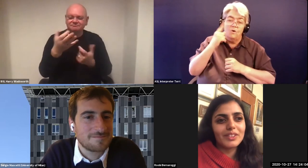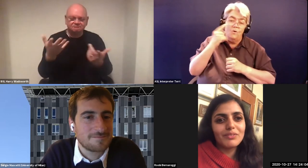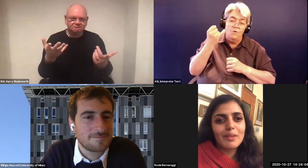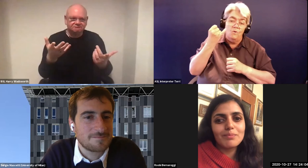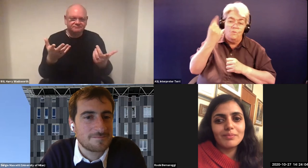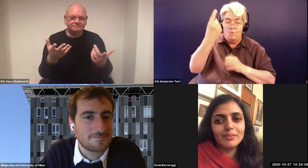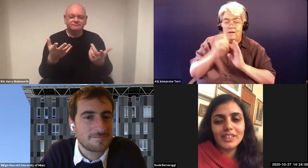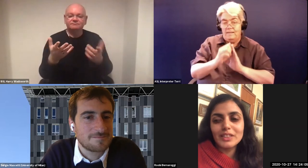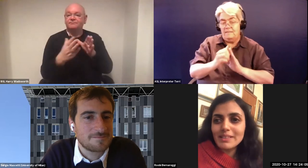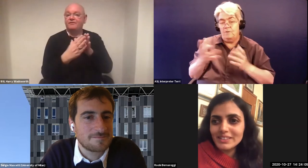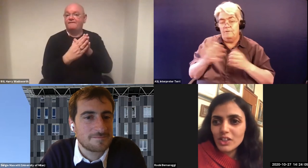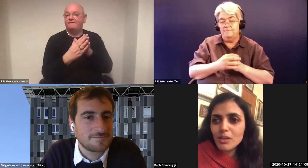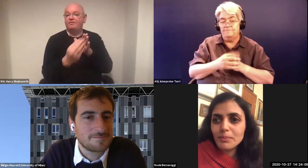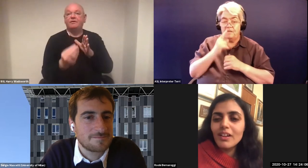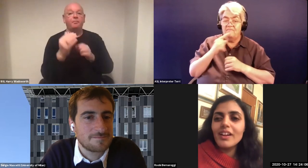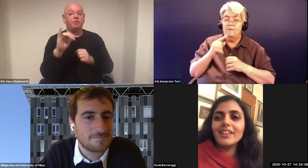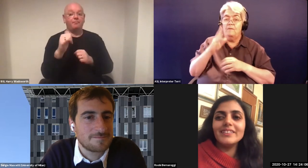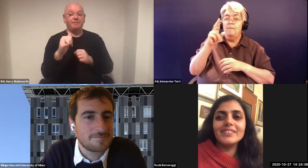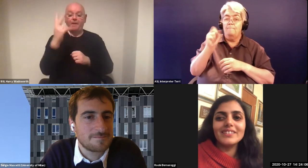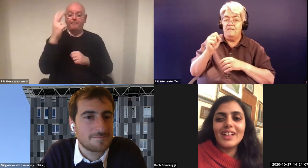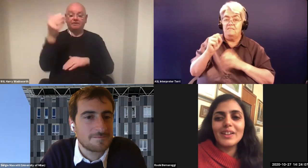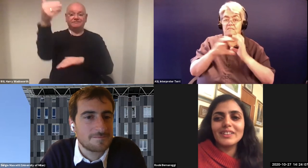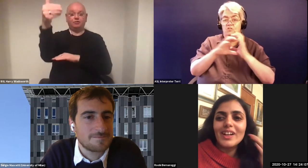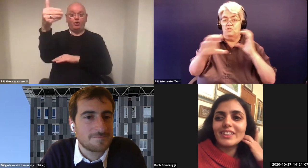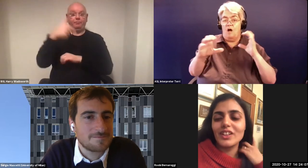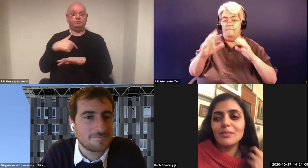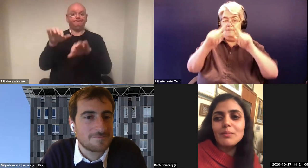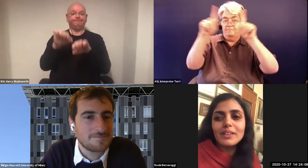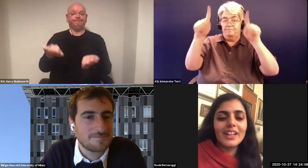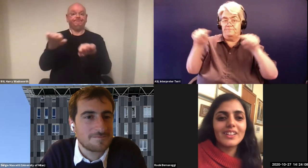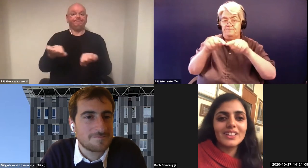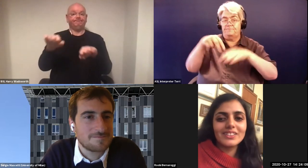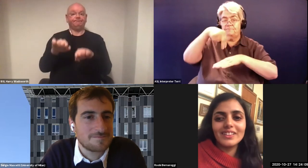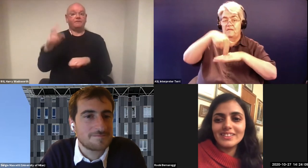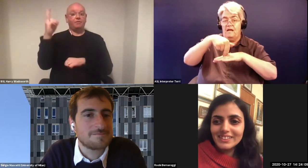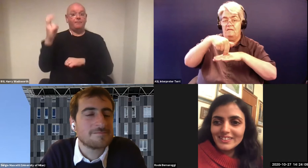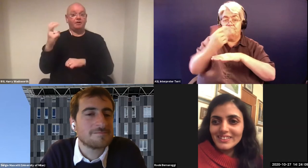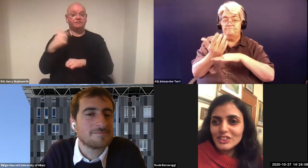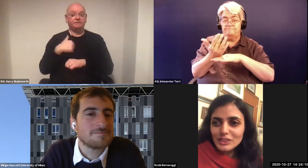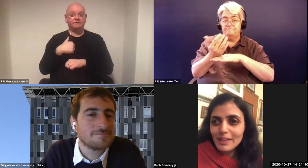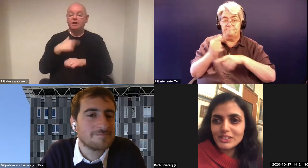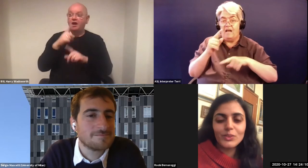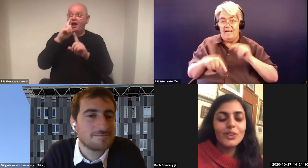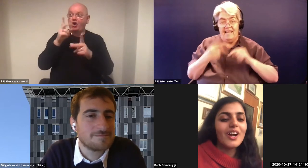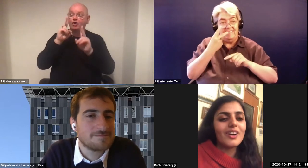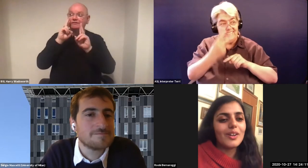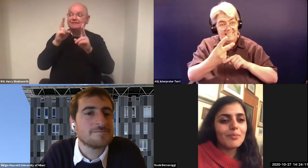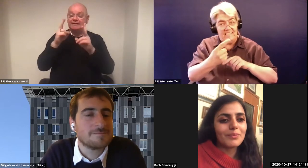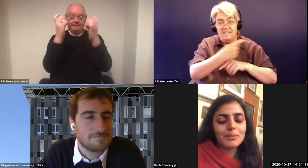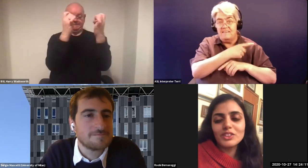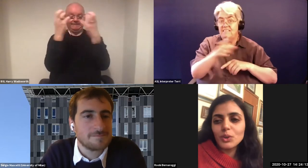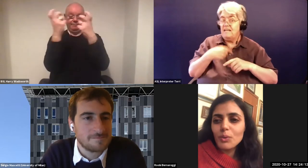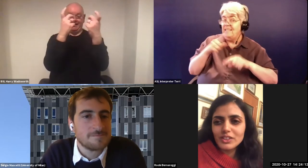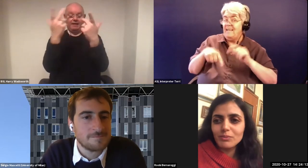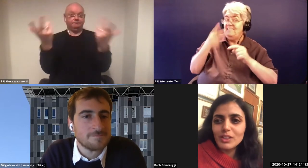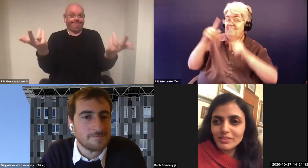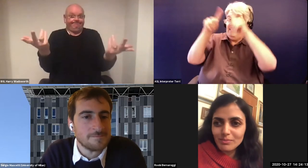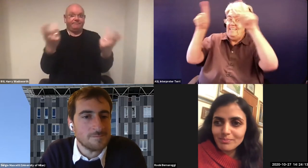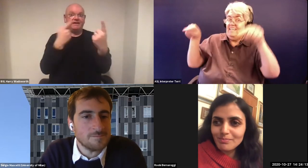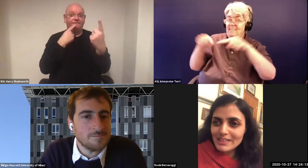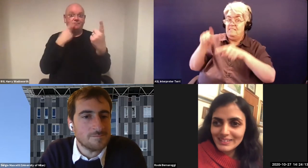if I'm at a bus stop and I I I mean I can't uh see the the display so um i'm not sure what what bus